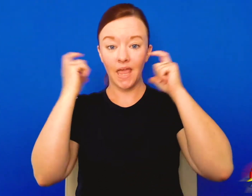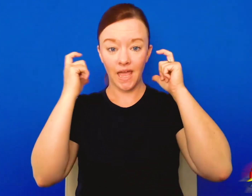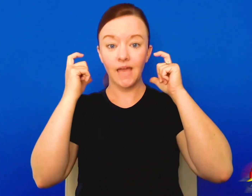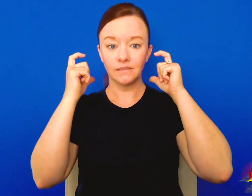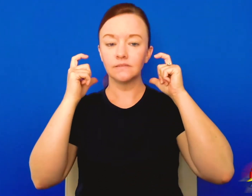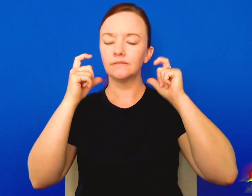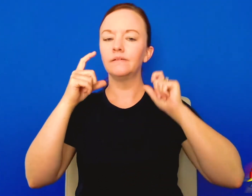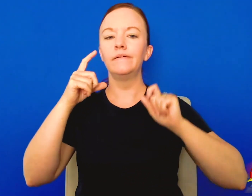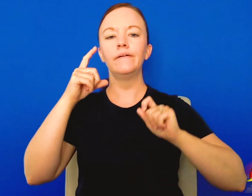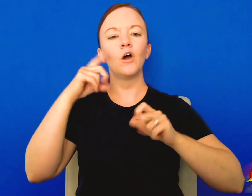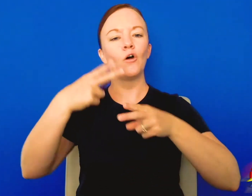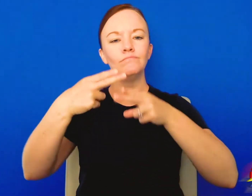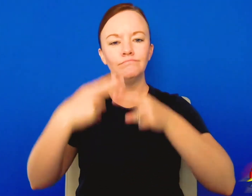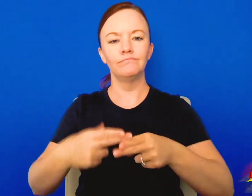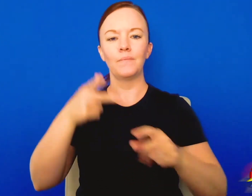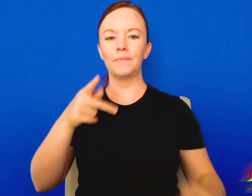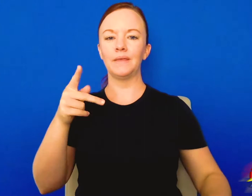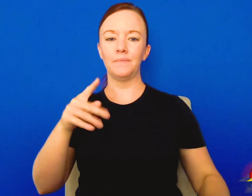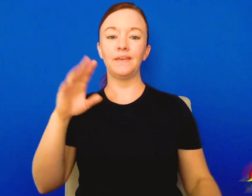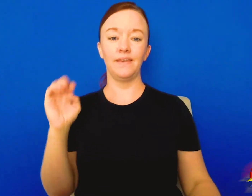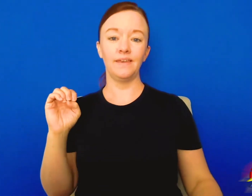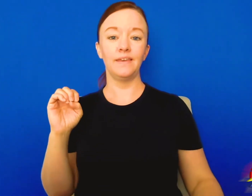CATEGORY WHILE SERVING OUR STUDENTS.